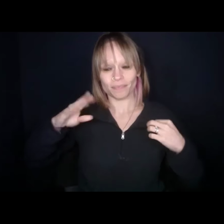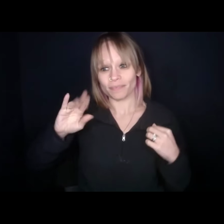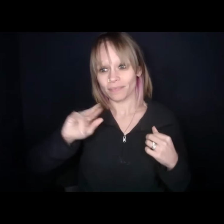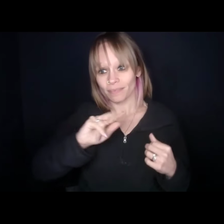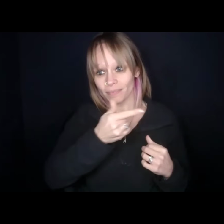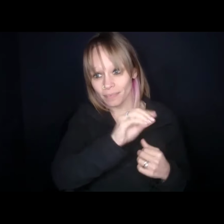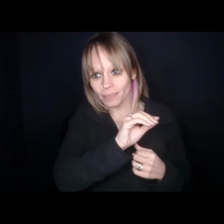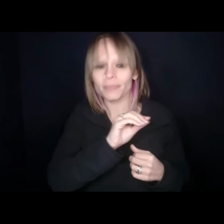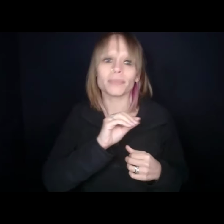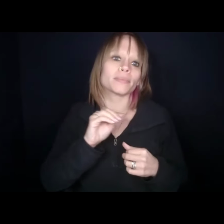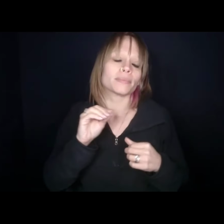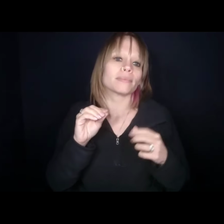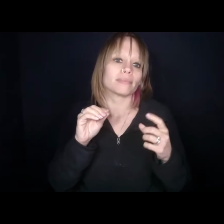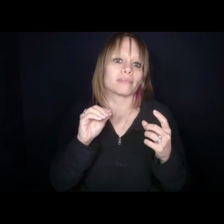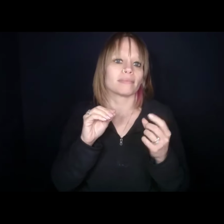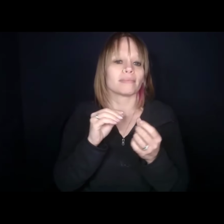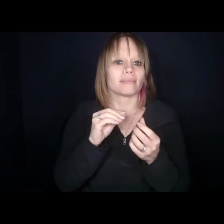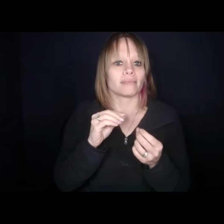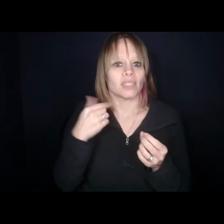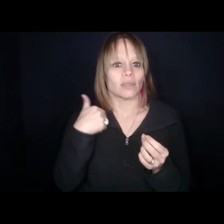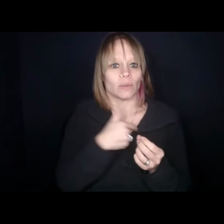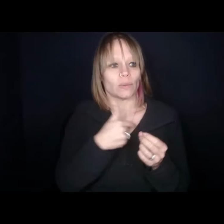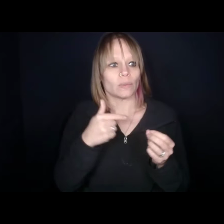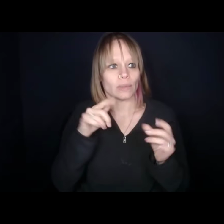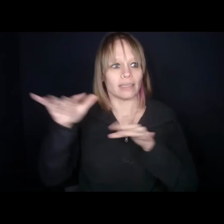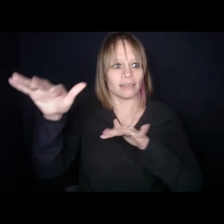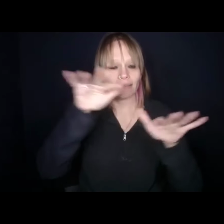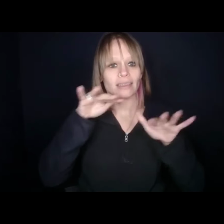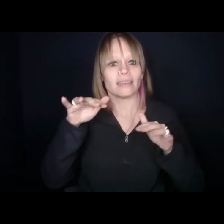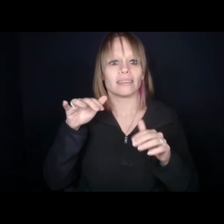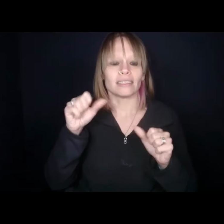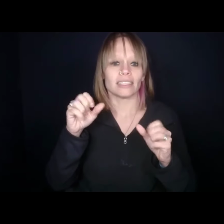exactly what it sounds like and we're totally frozen. So, I don't know if you can hear anything, but it's bingo. It's